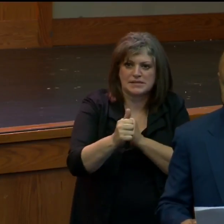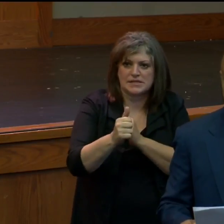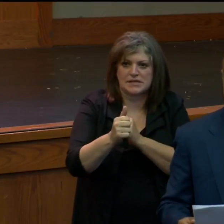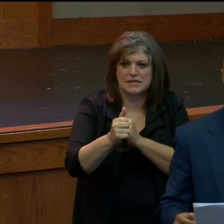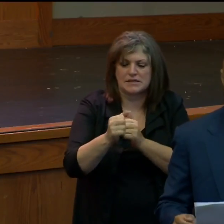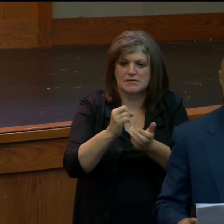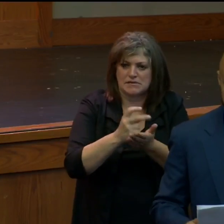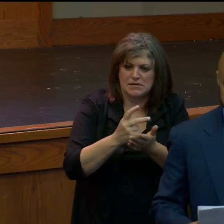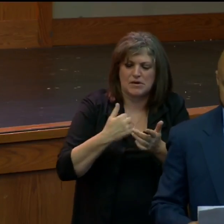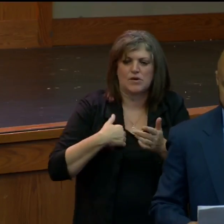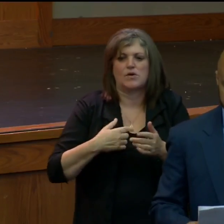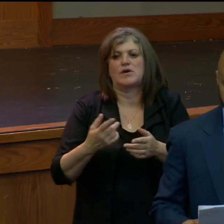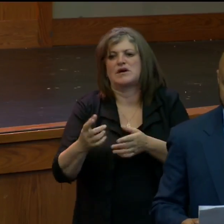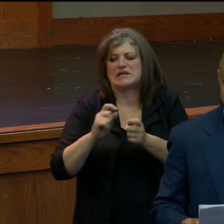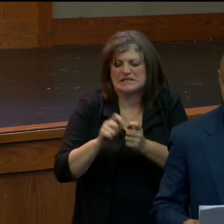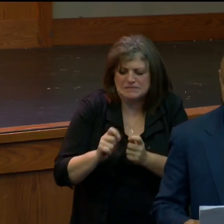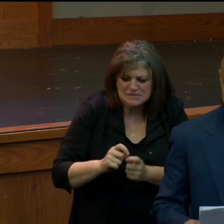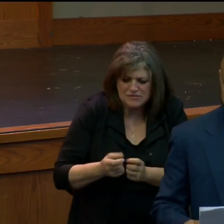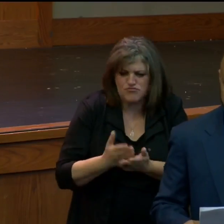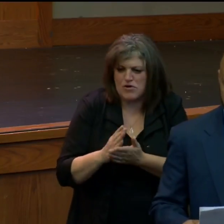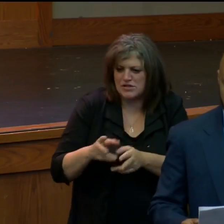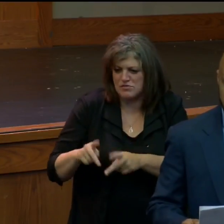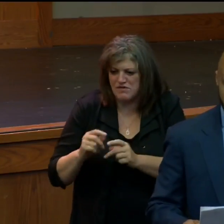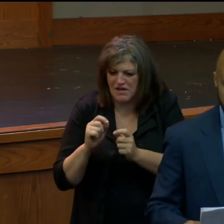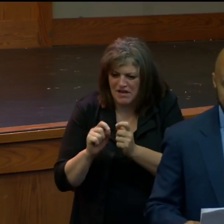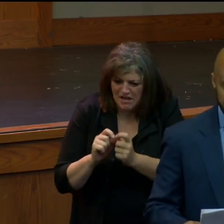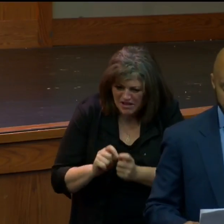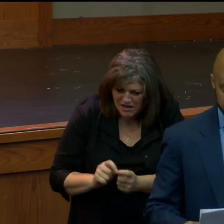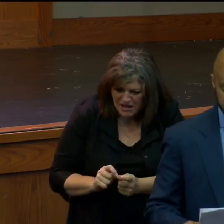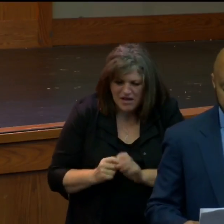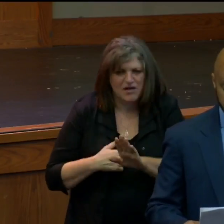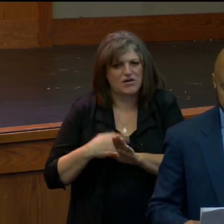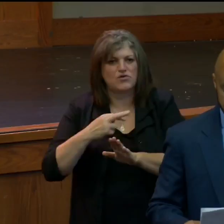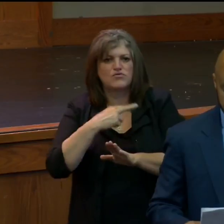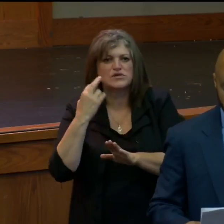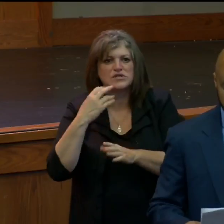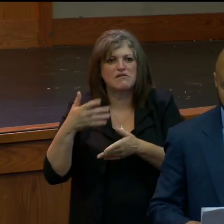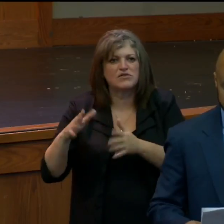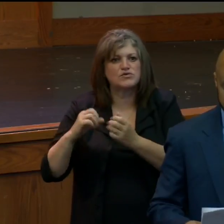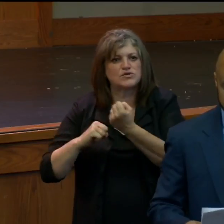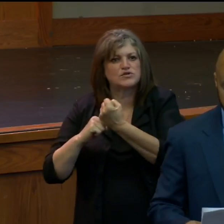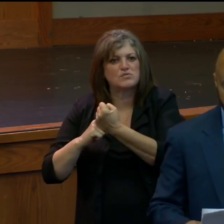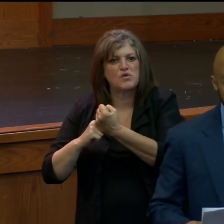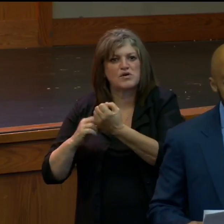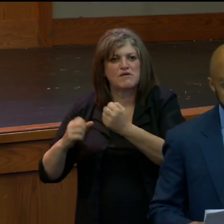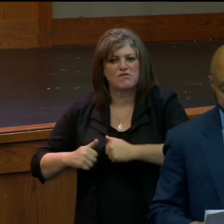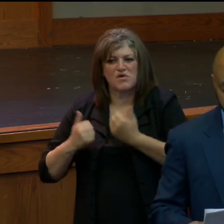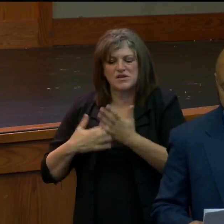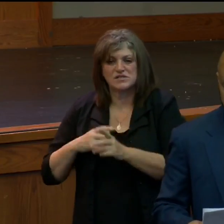IN DETAILING TOO MANY SPECIFIC RIGHTS AND PRIVILEGES, WE RUN A HIGH RISK OF LOSING SUPPORT OF RESIDENTS WHO MAY DISAGREE